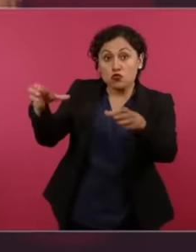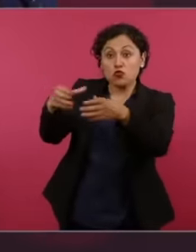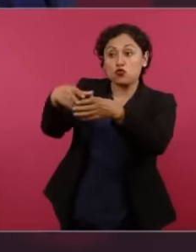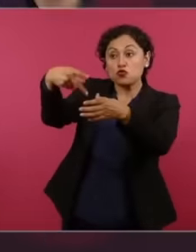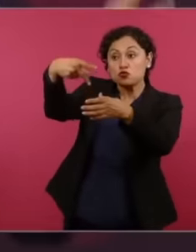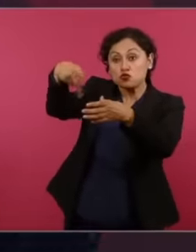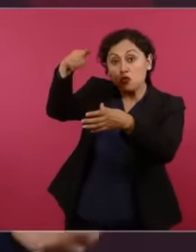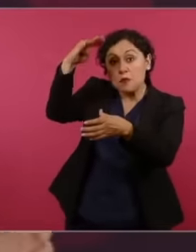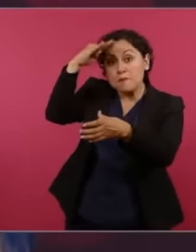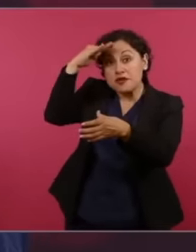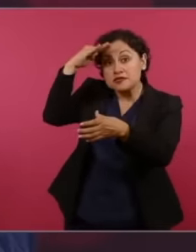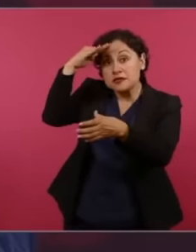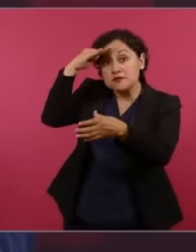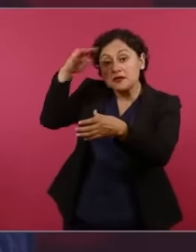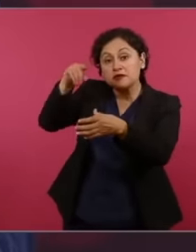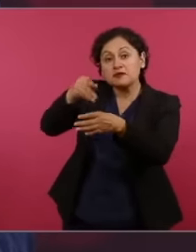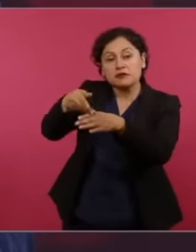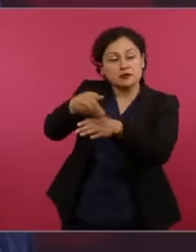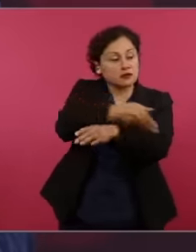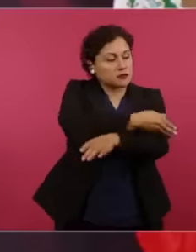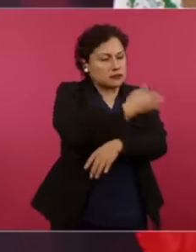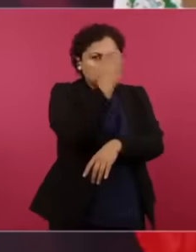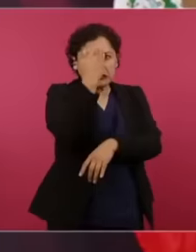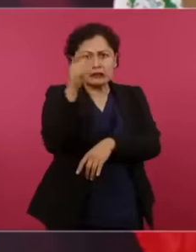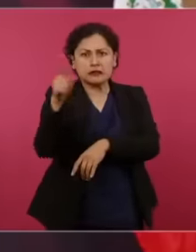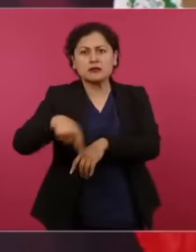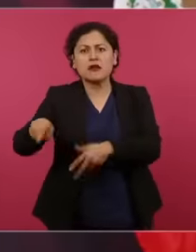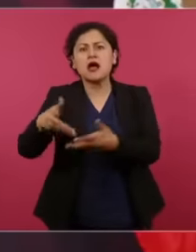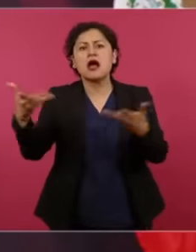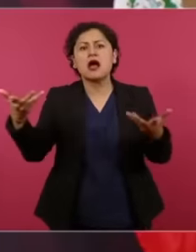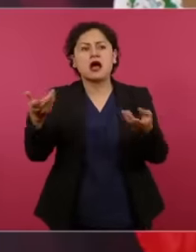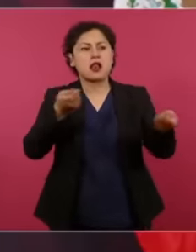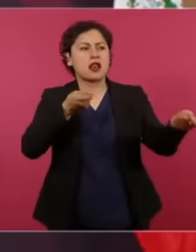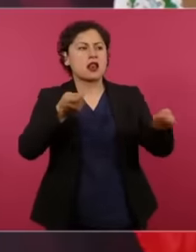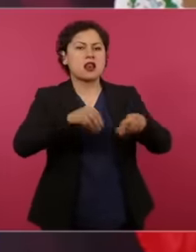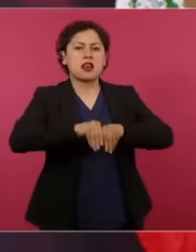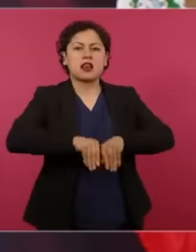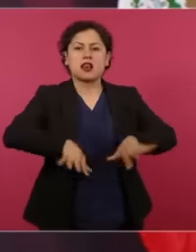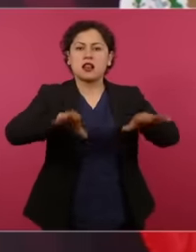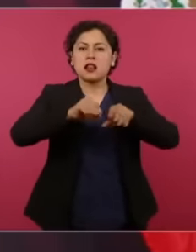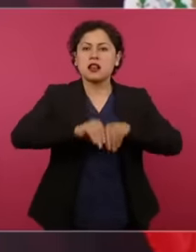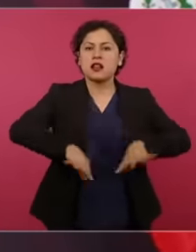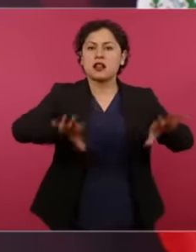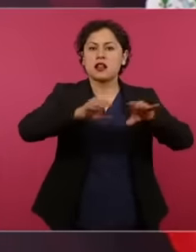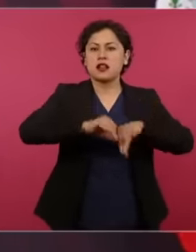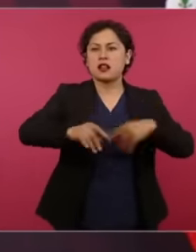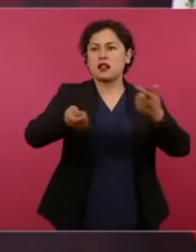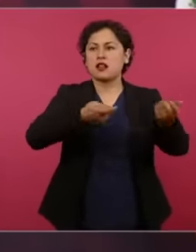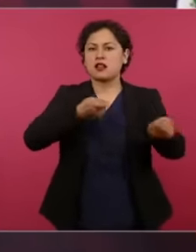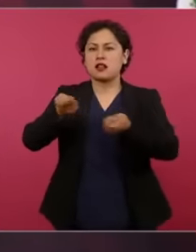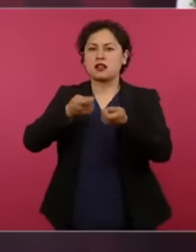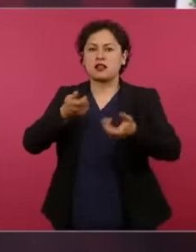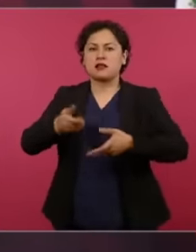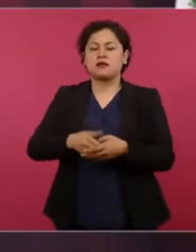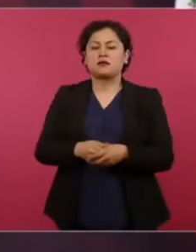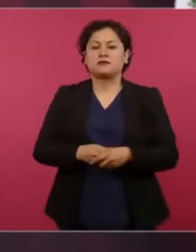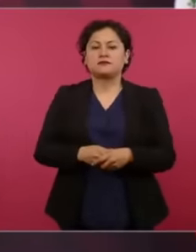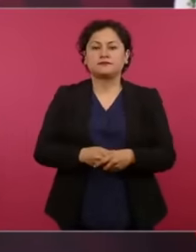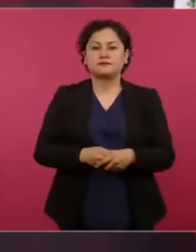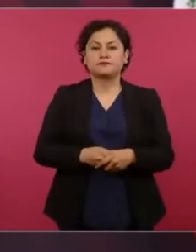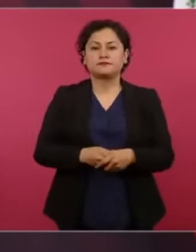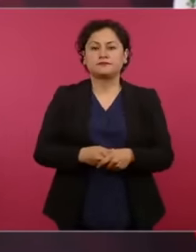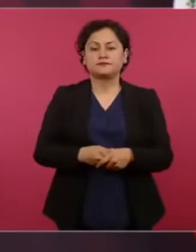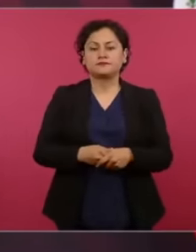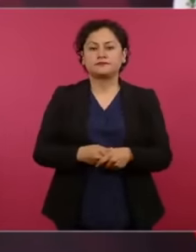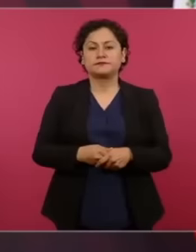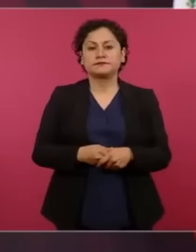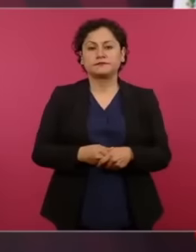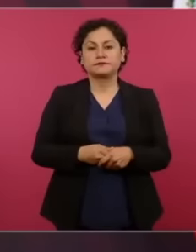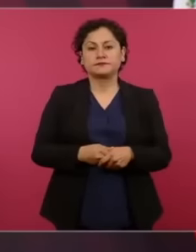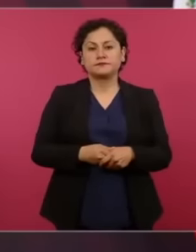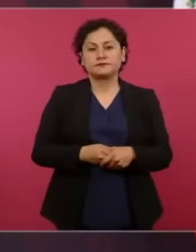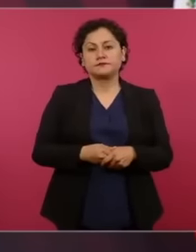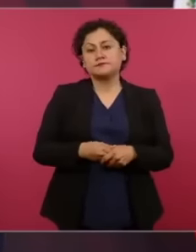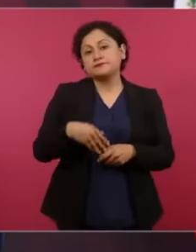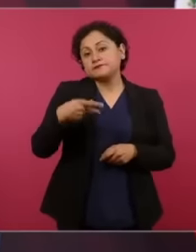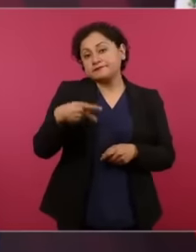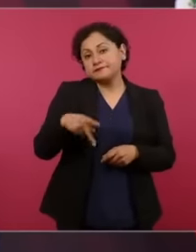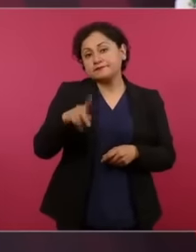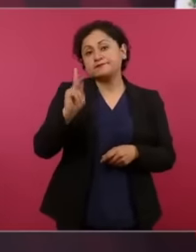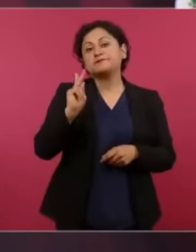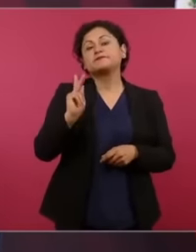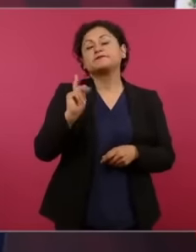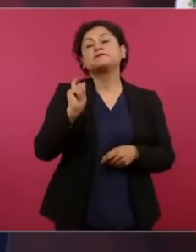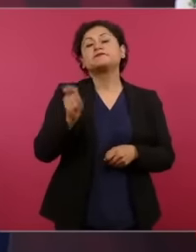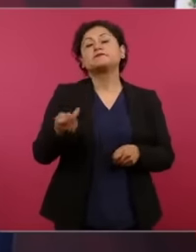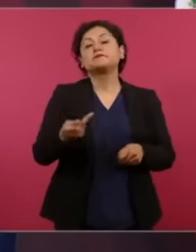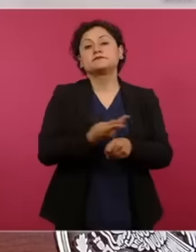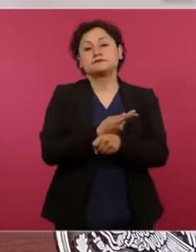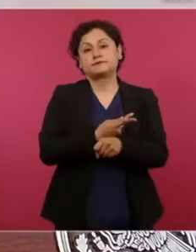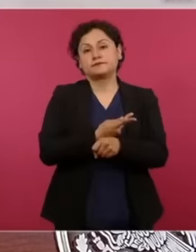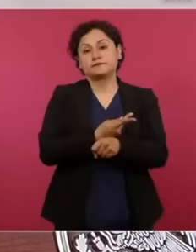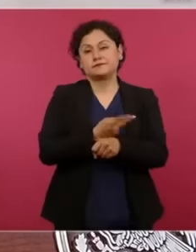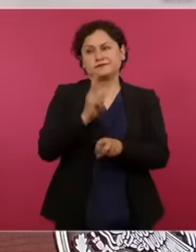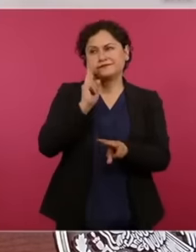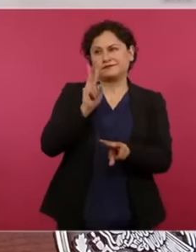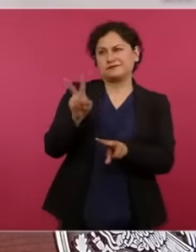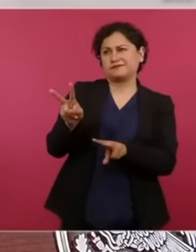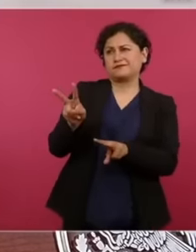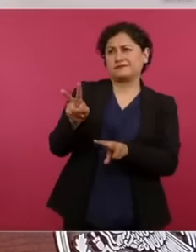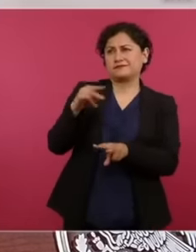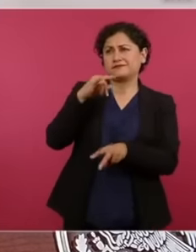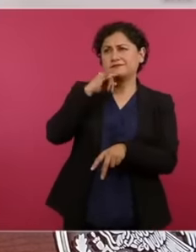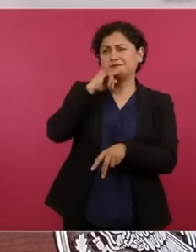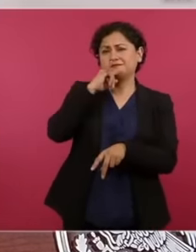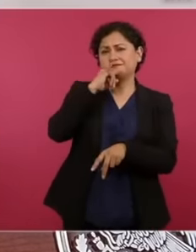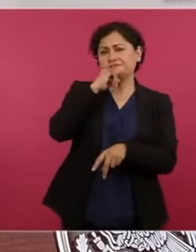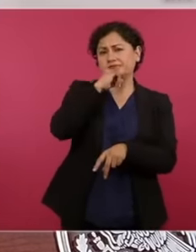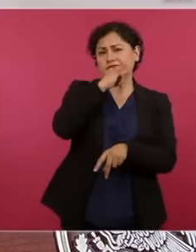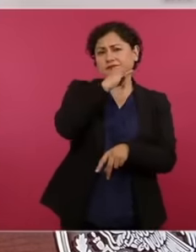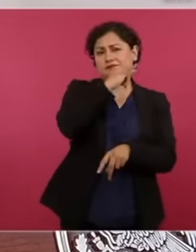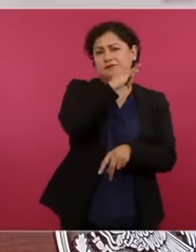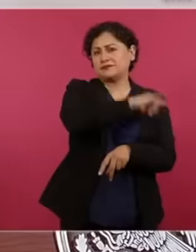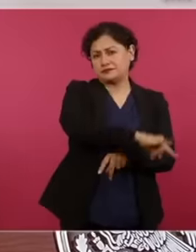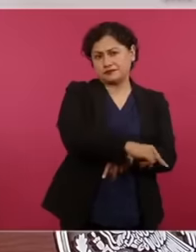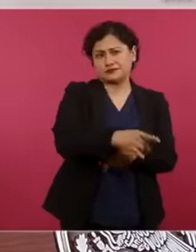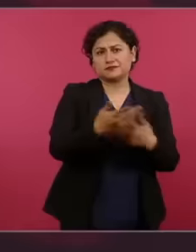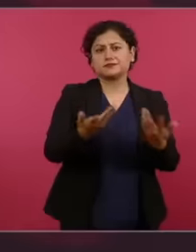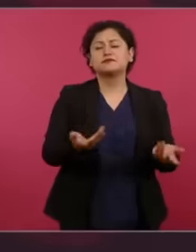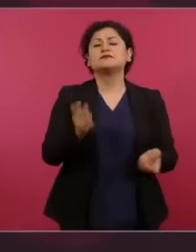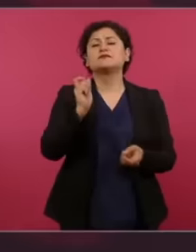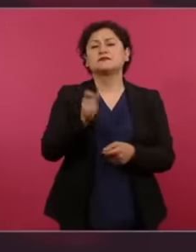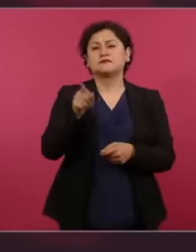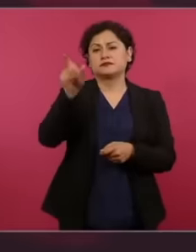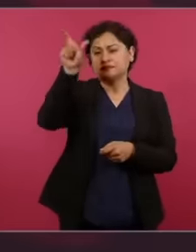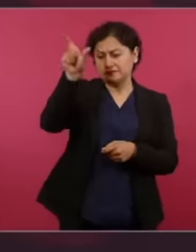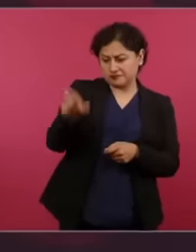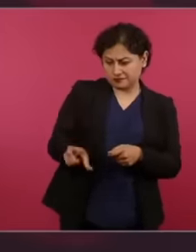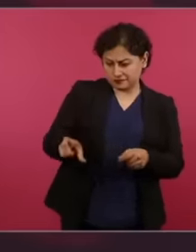dominates in the end because it is very hypocritical all conservatism is corruption and